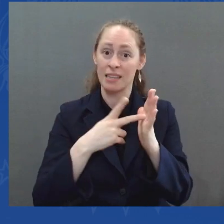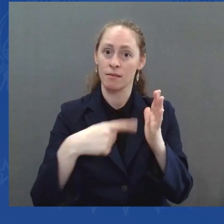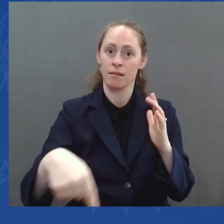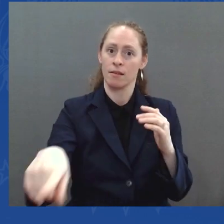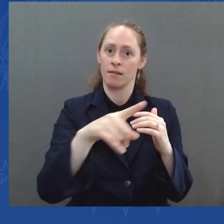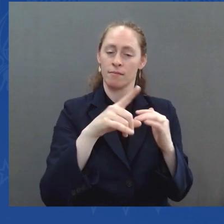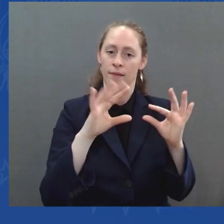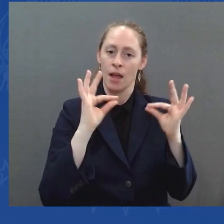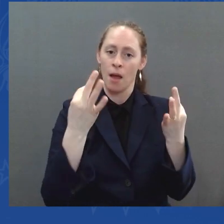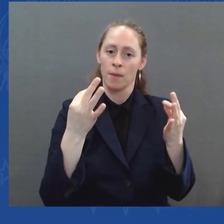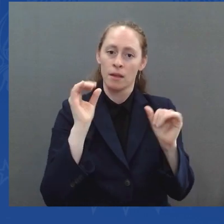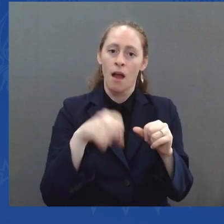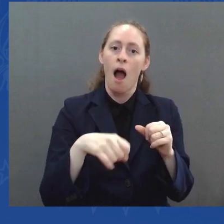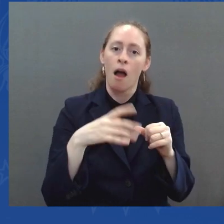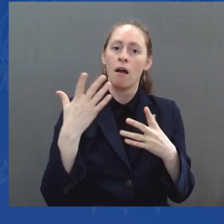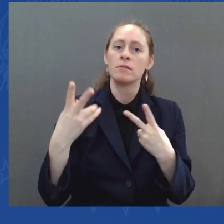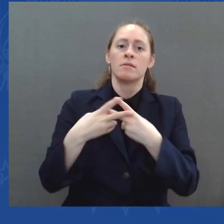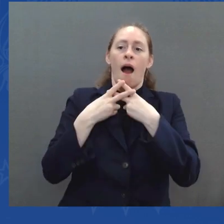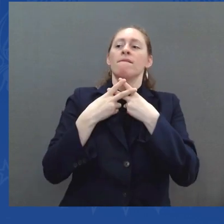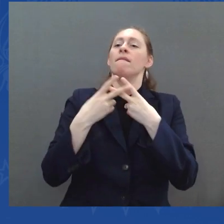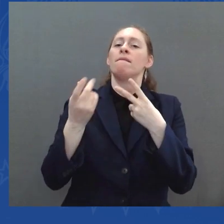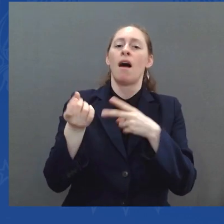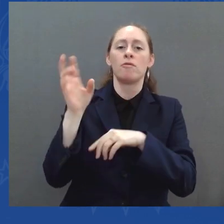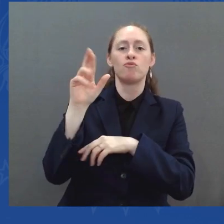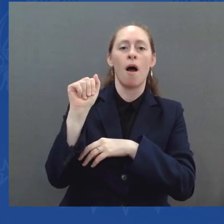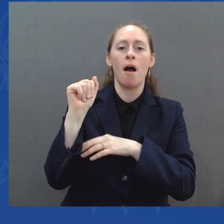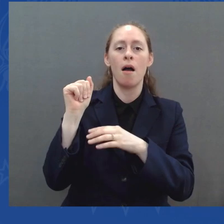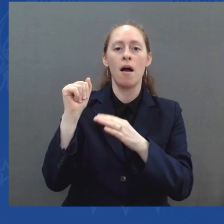that 200,000 presently uninsured Americans